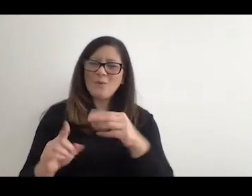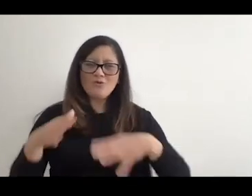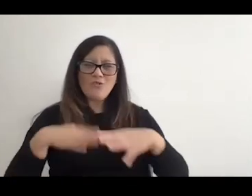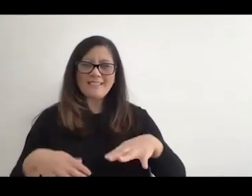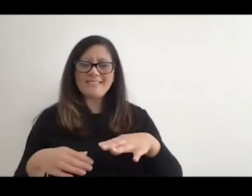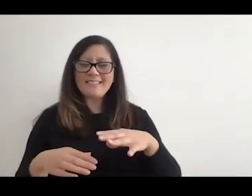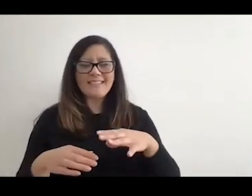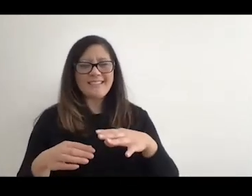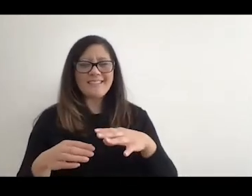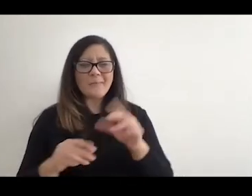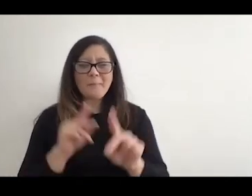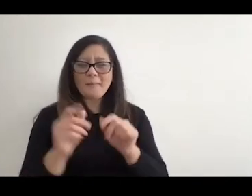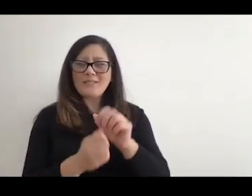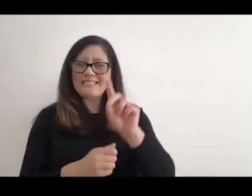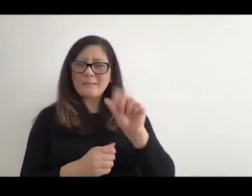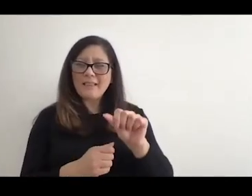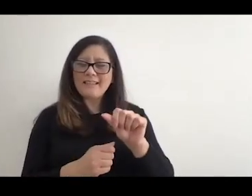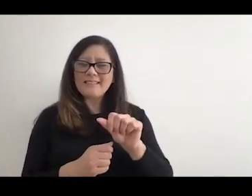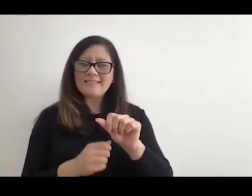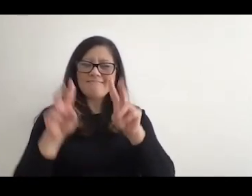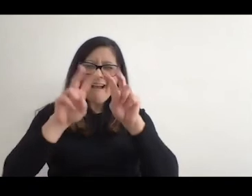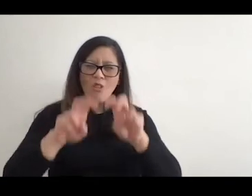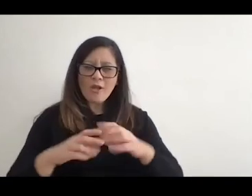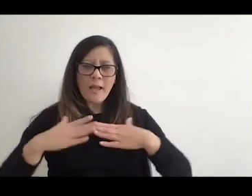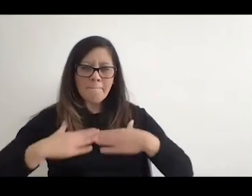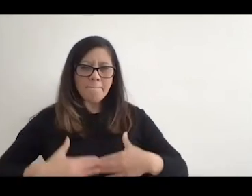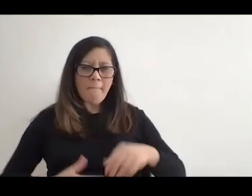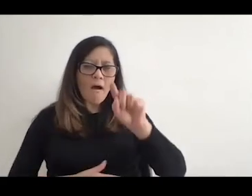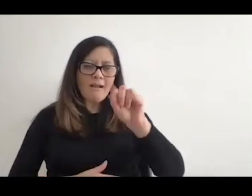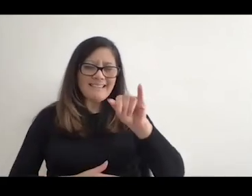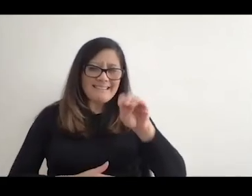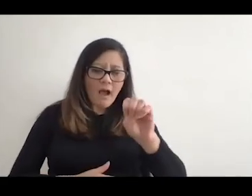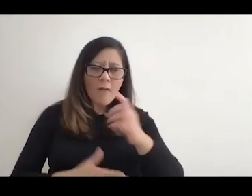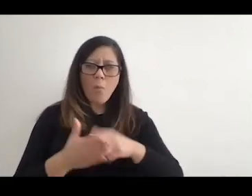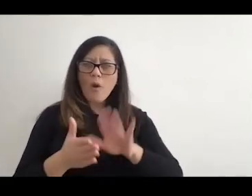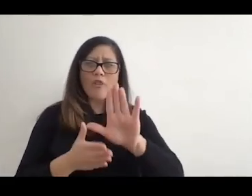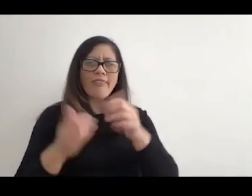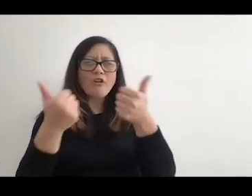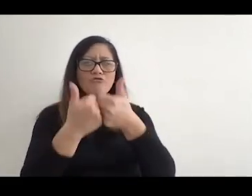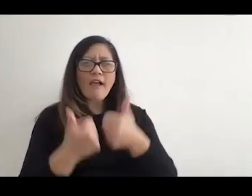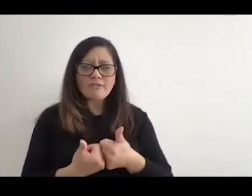I look at body types. I look at, you know what are their challenges? Dexterity, challenges?